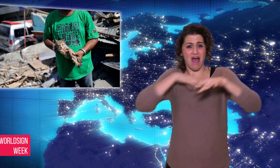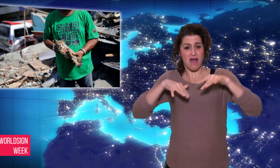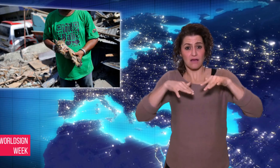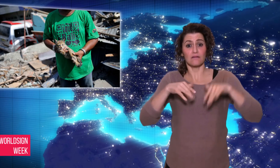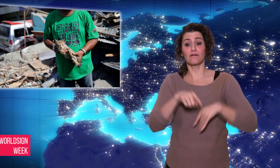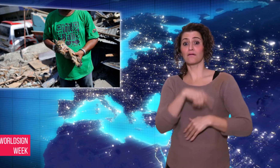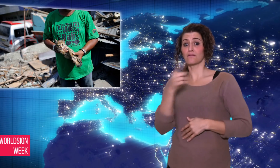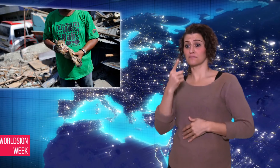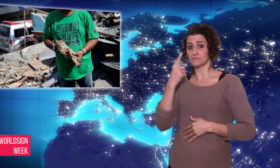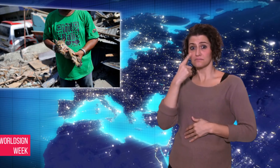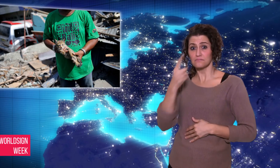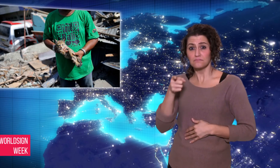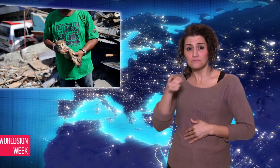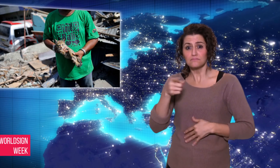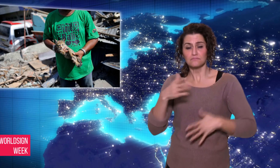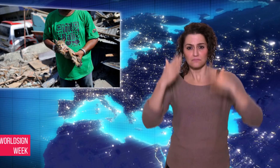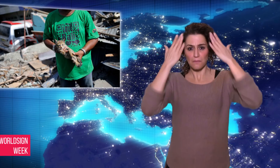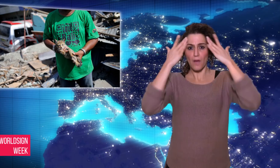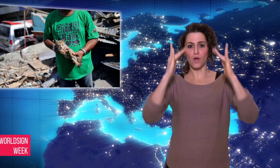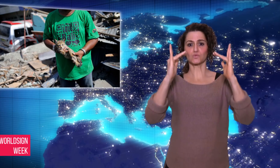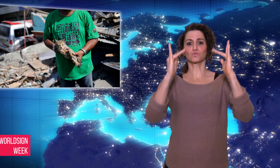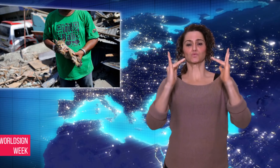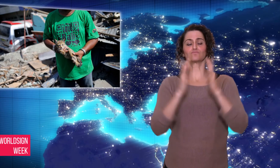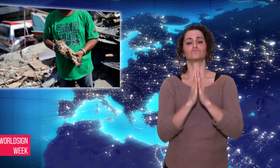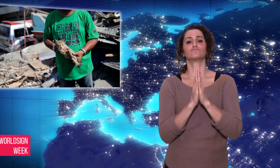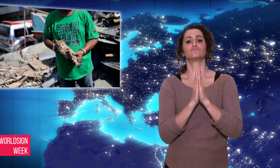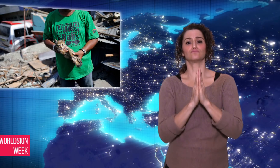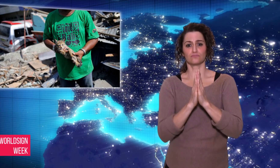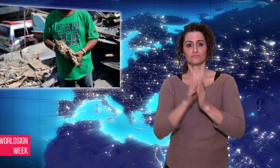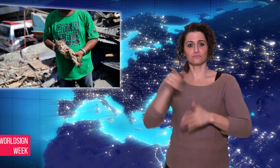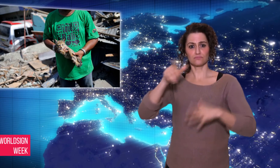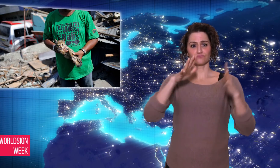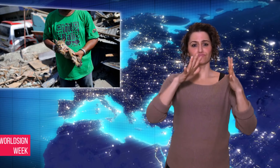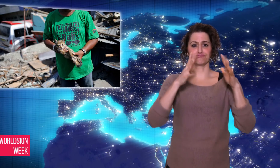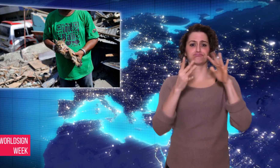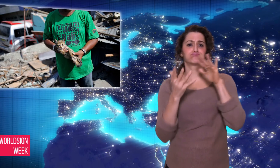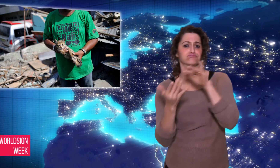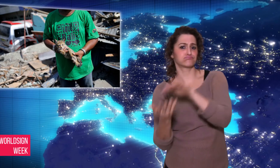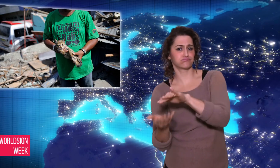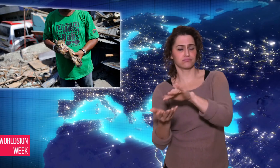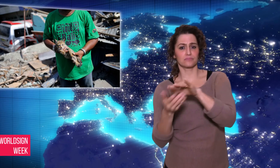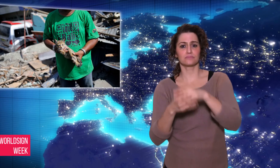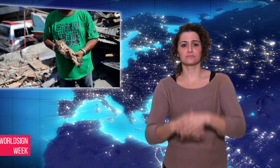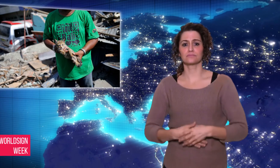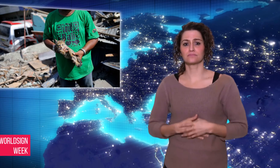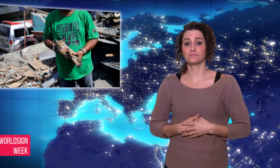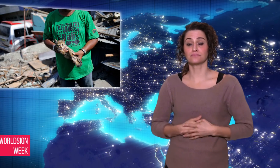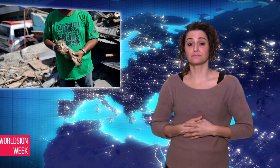mosque collapsing. Residents